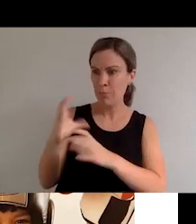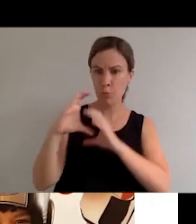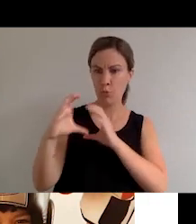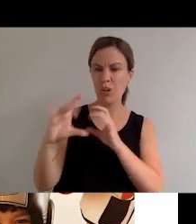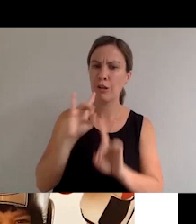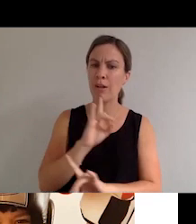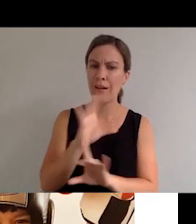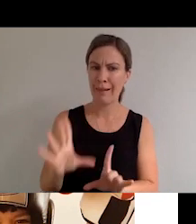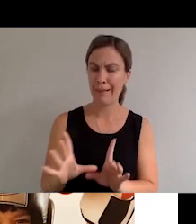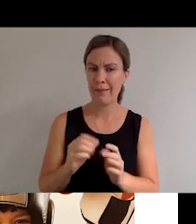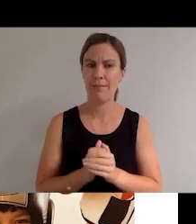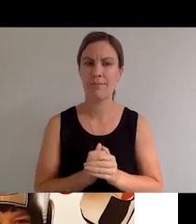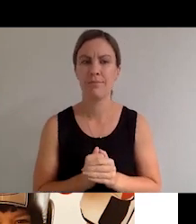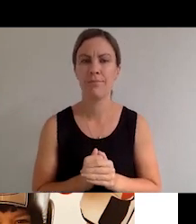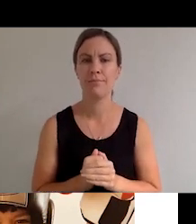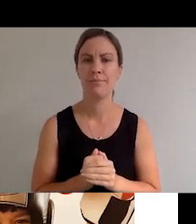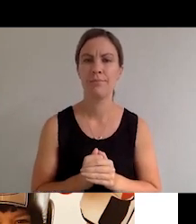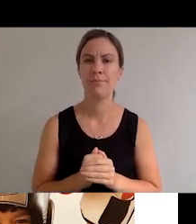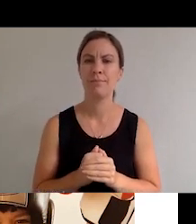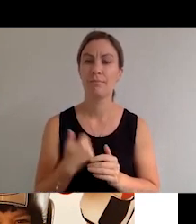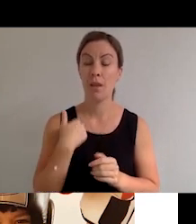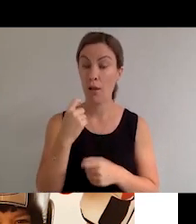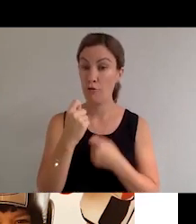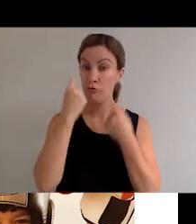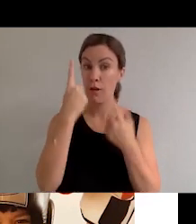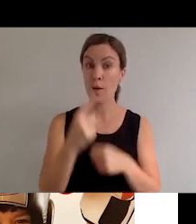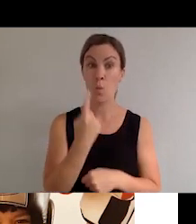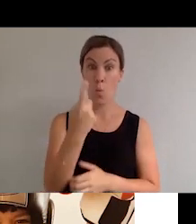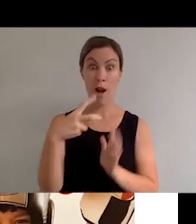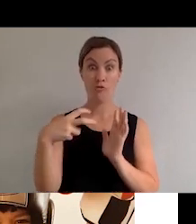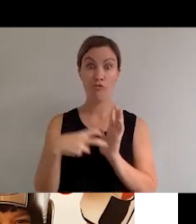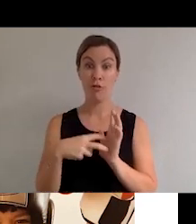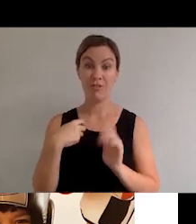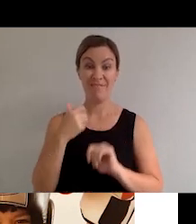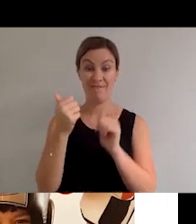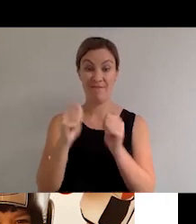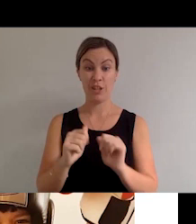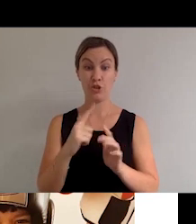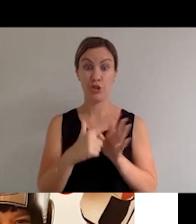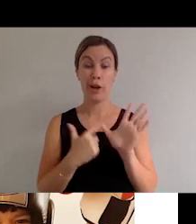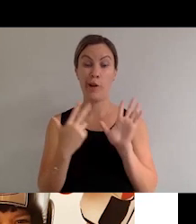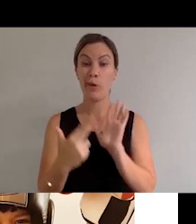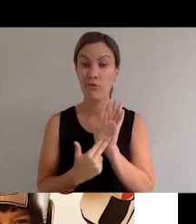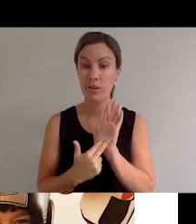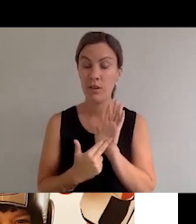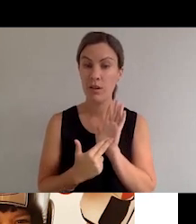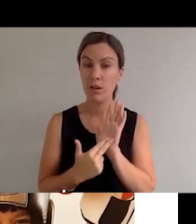Making sure - I realised one contract - I finished in January when I went through this process - but I hadn't sent my last invoice.